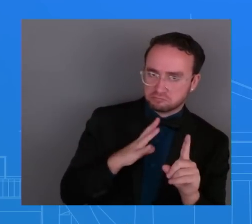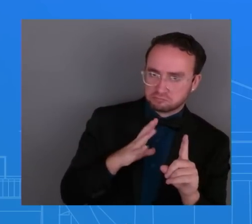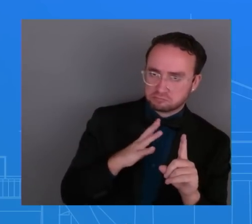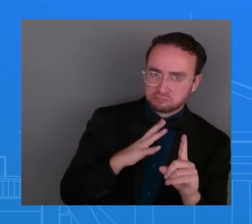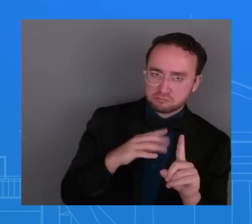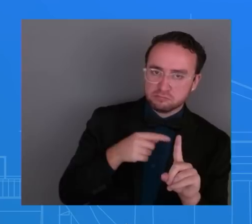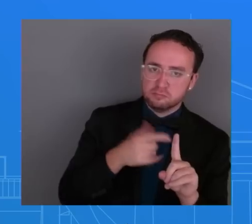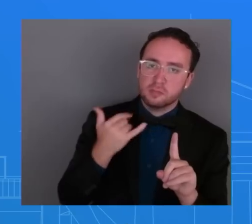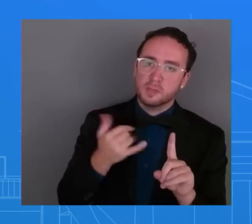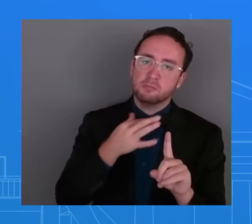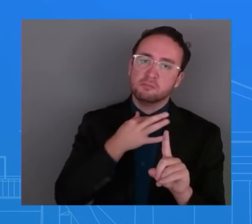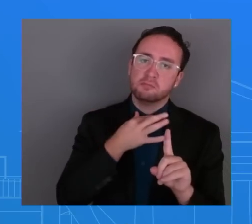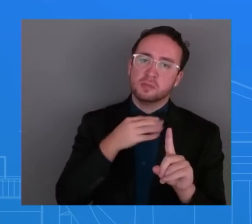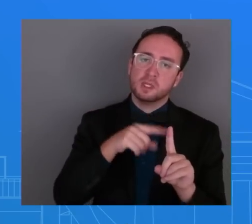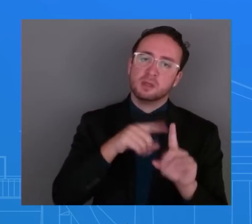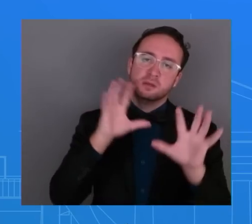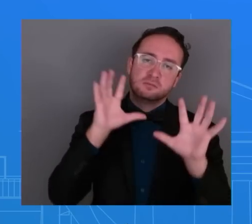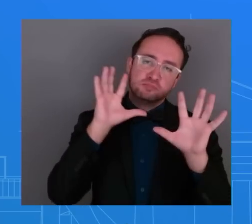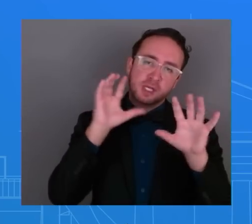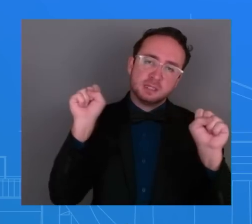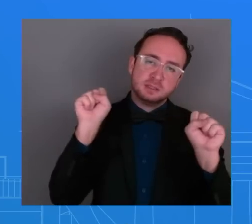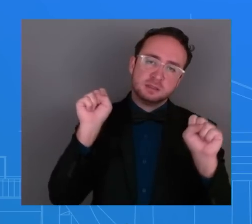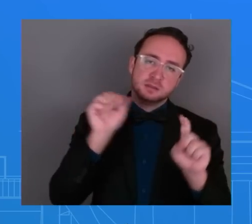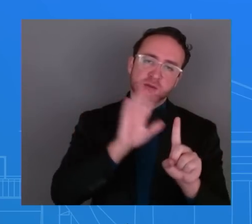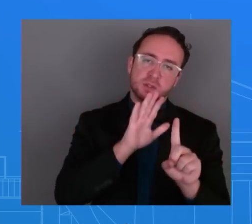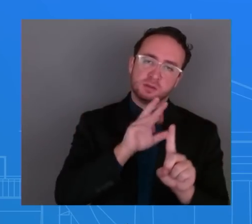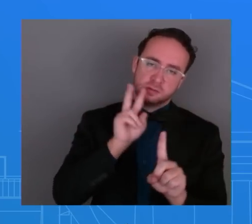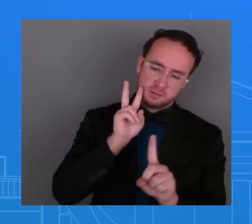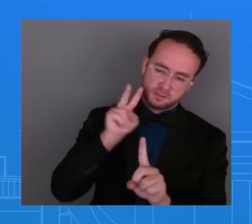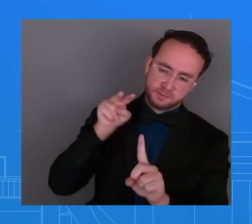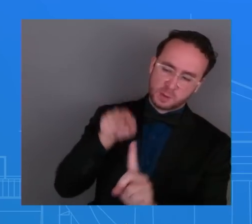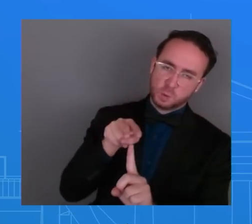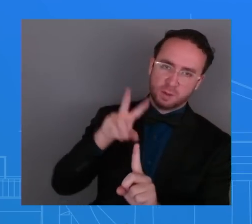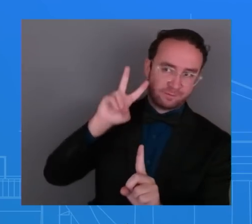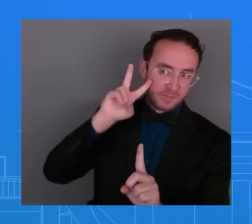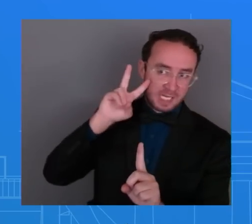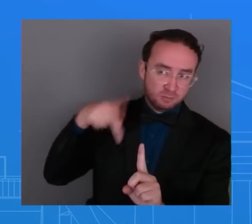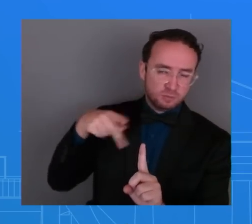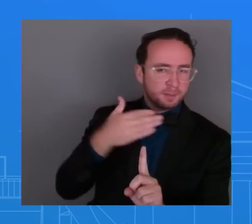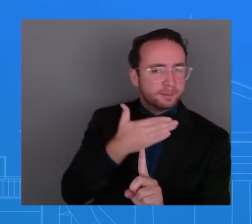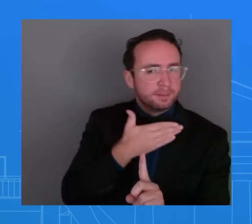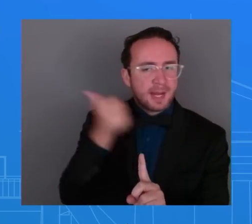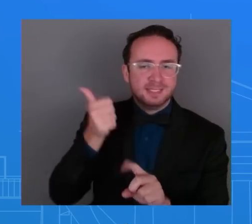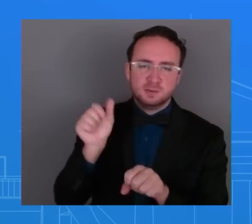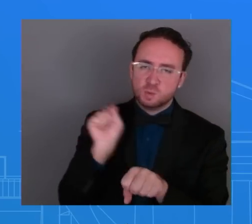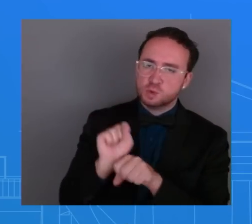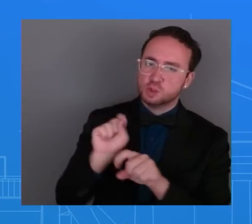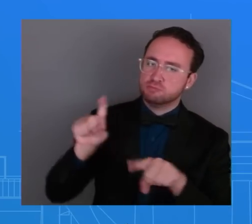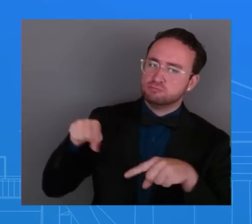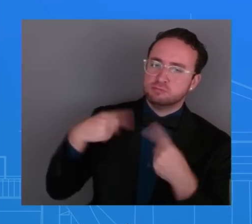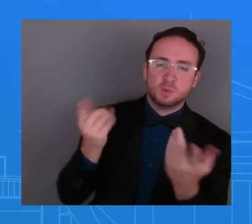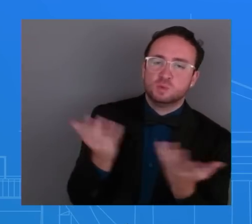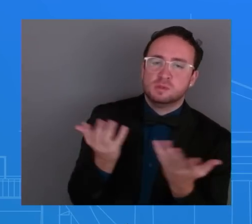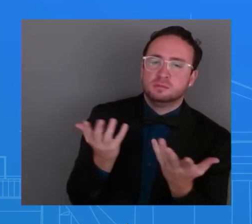Ms. Jean-Pierre: So, look, because they've been partners, those achievements have been done -- certainly, those historic, unprecedented achievement have been done together.